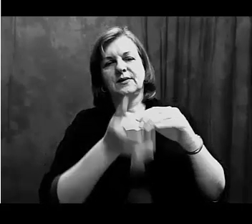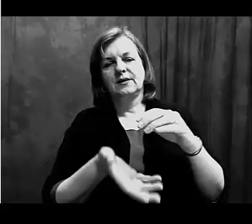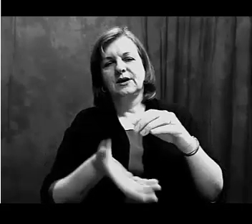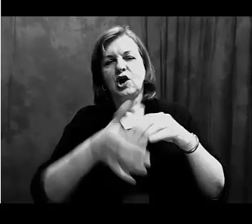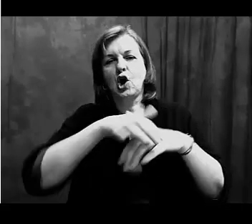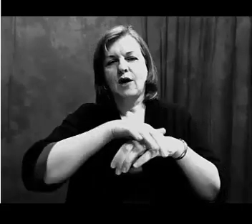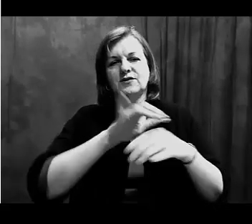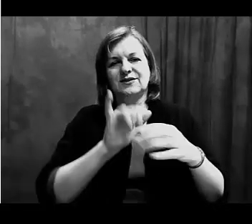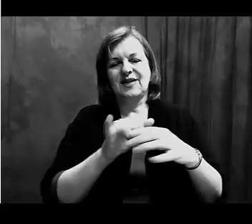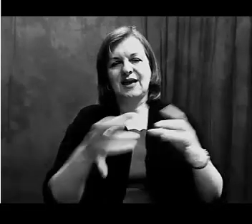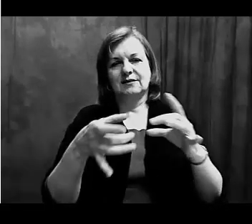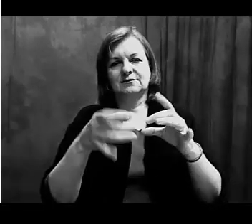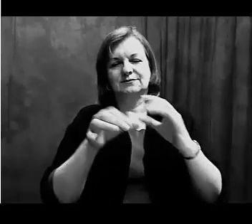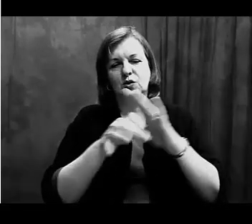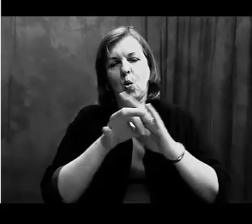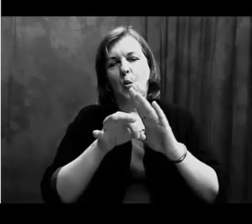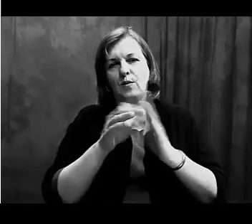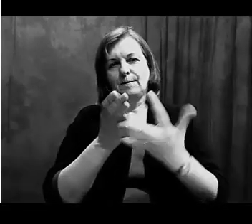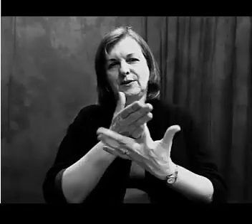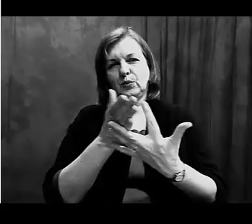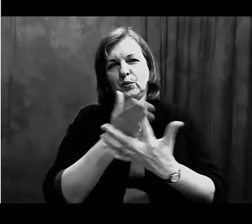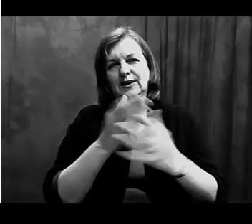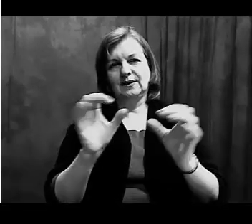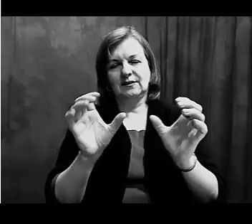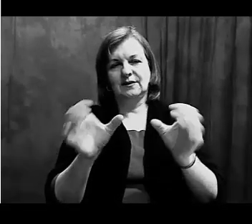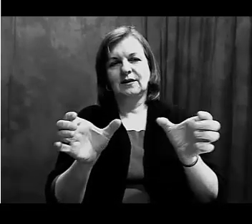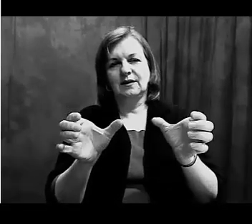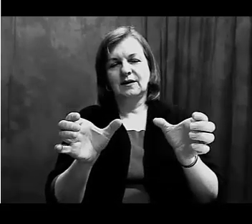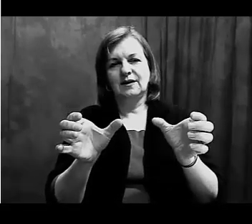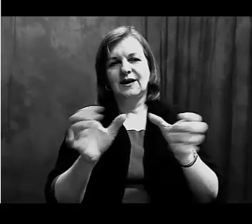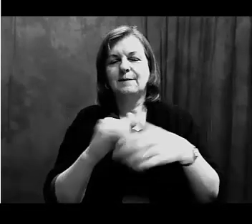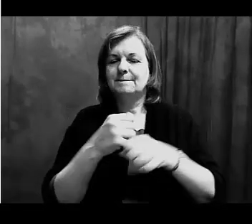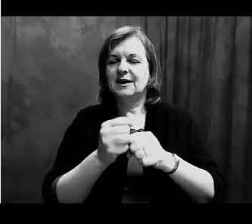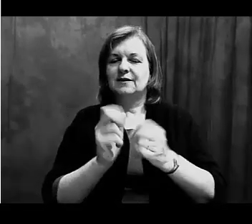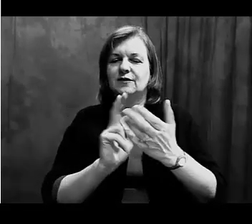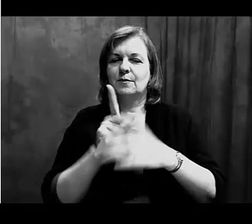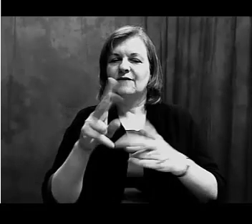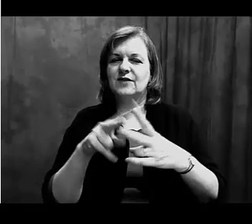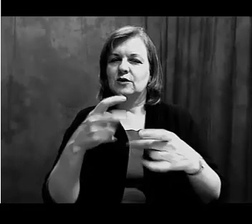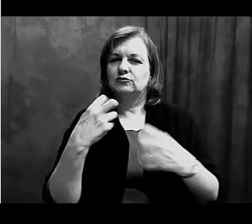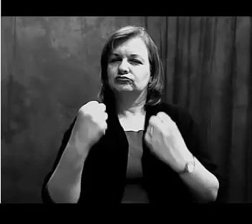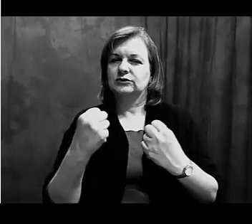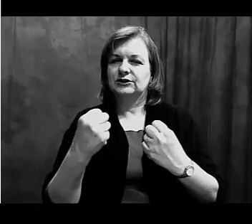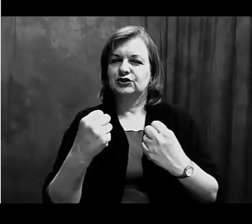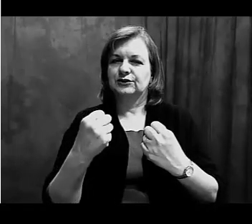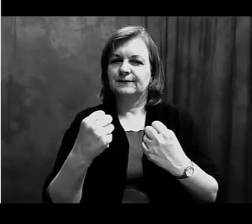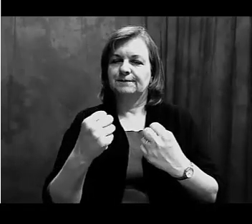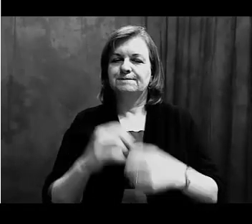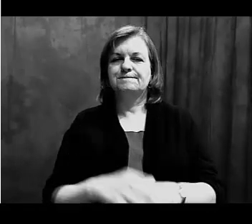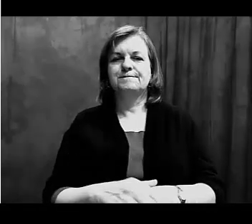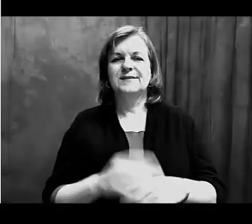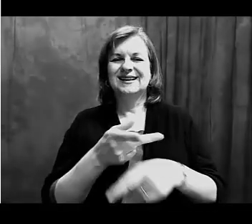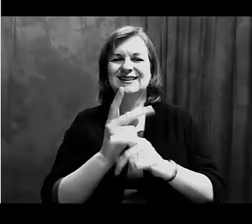that joint between two plant cells this makes a plant very very very rigid